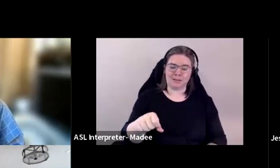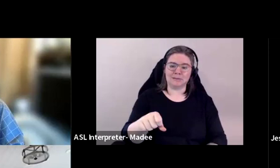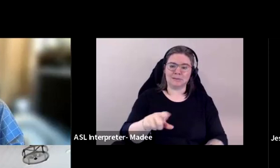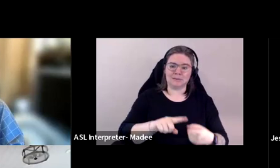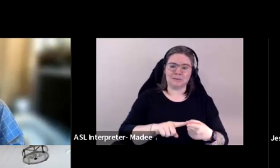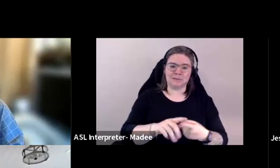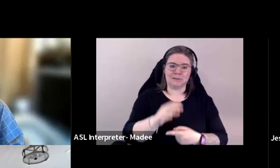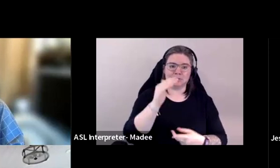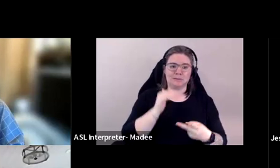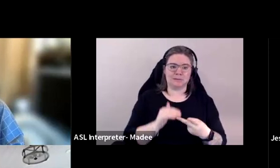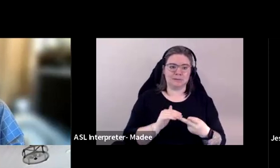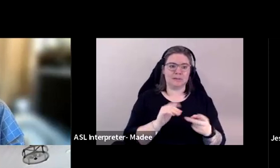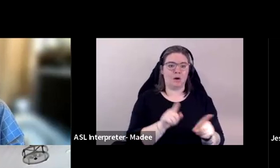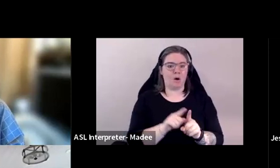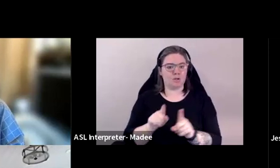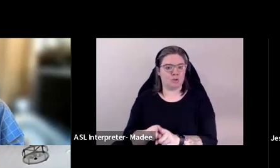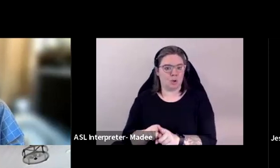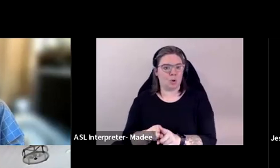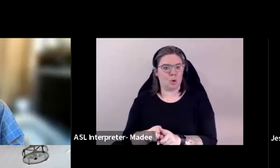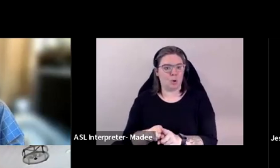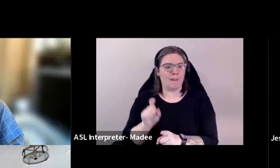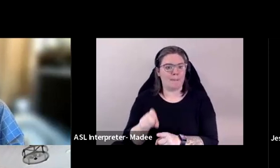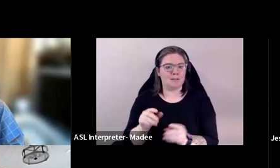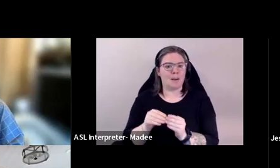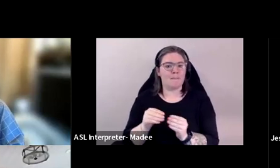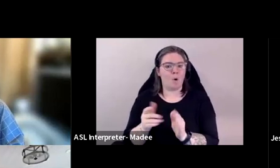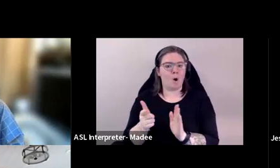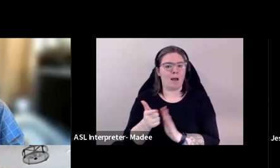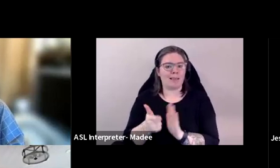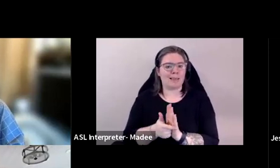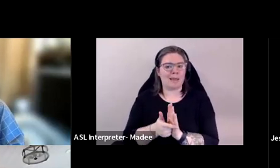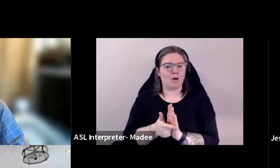Rebecca Rabatin, she/her, Independence First: but also that there is some legal pathway to enforce that as well.